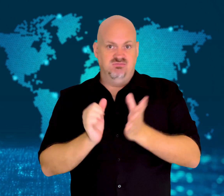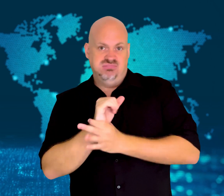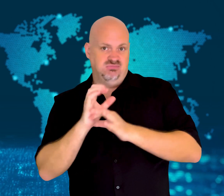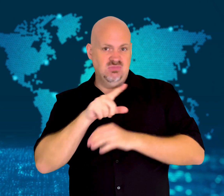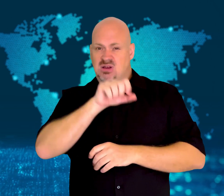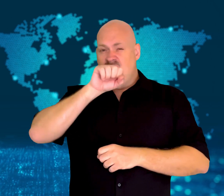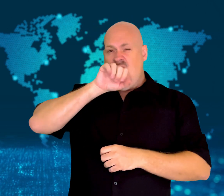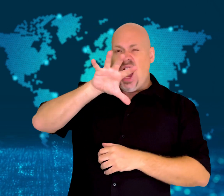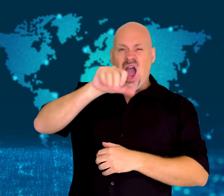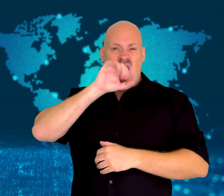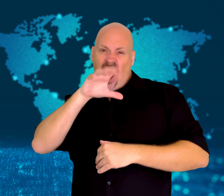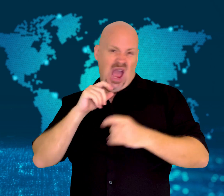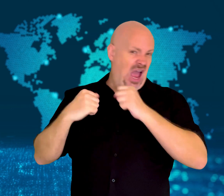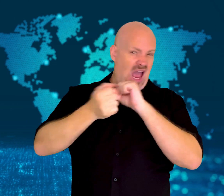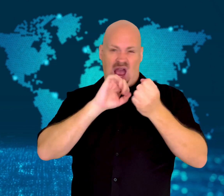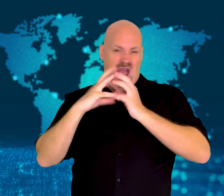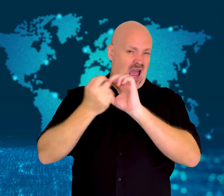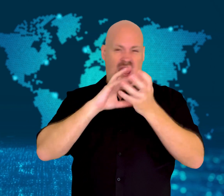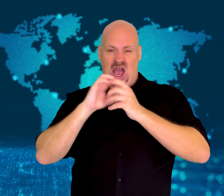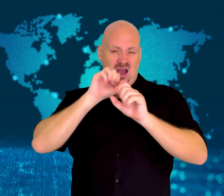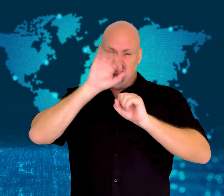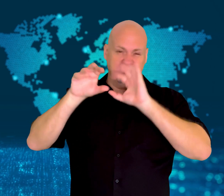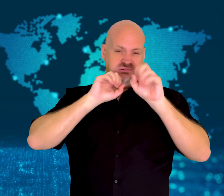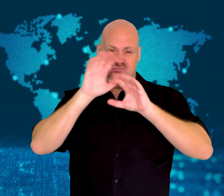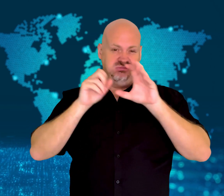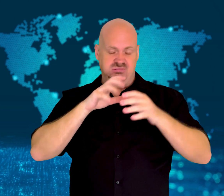while he screamed and fought.